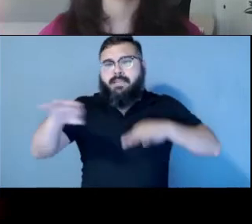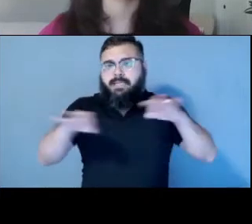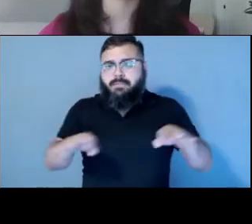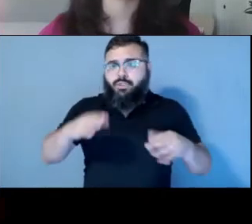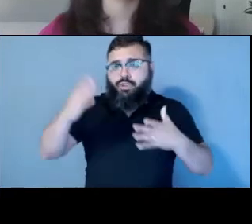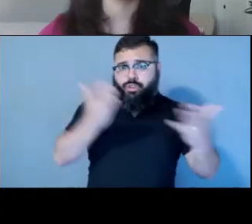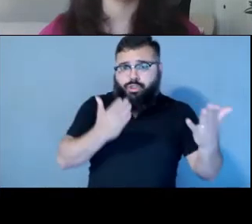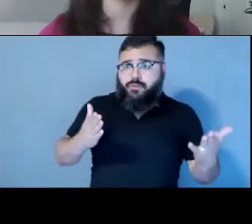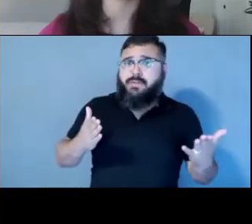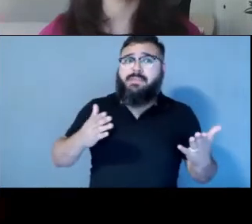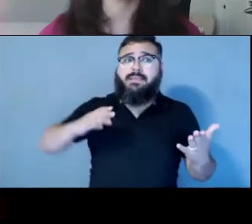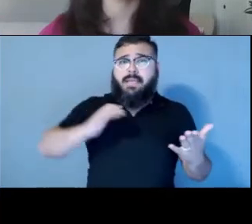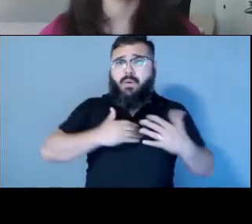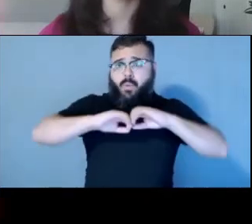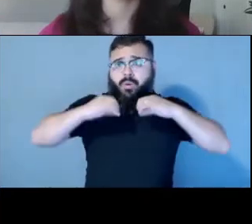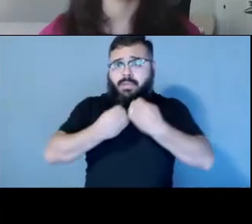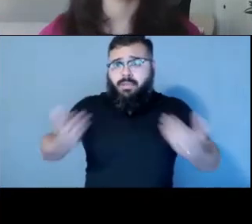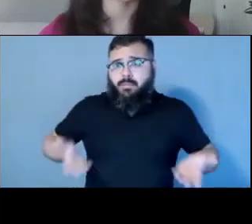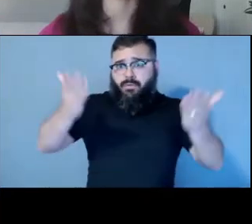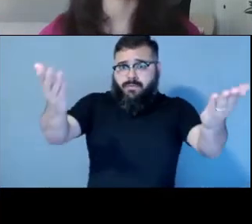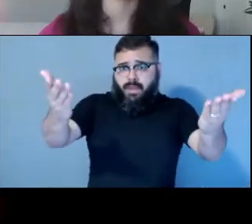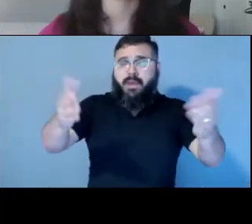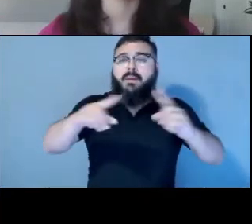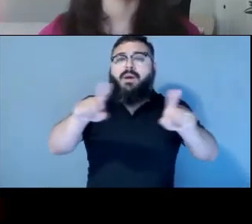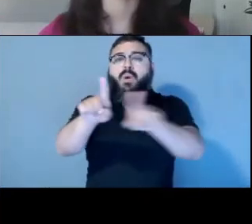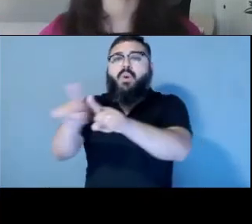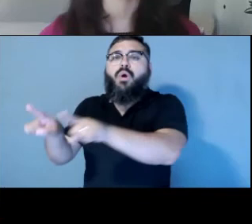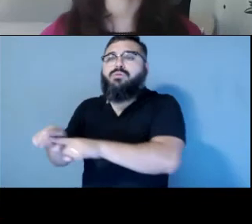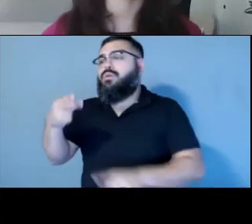but also about handouts, so that it has information,